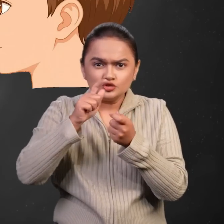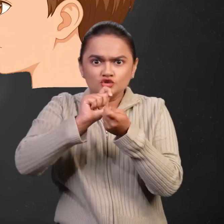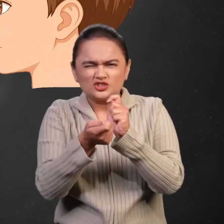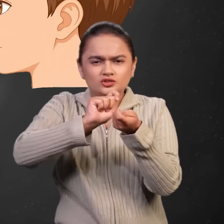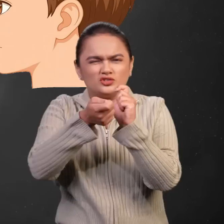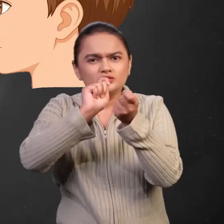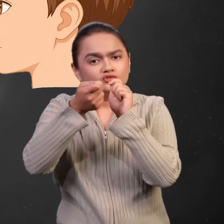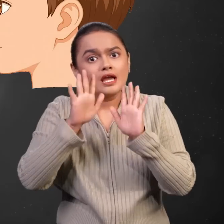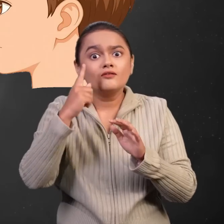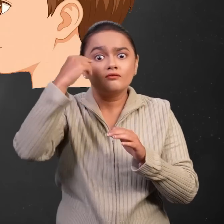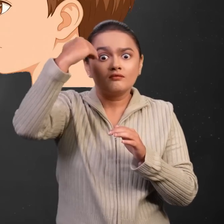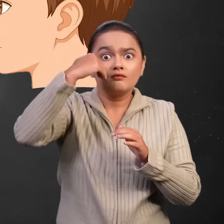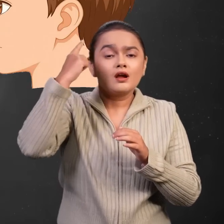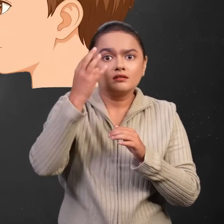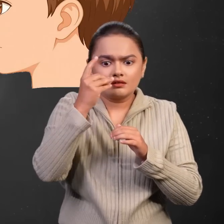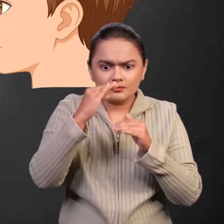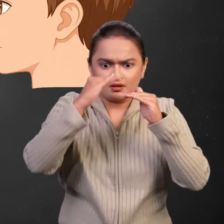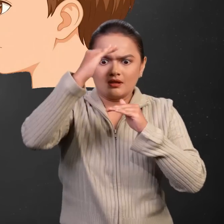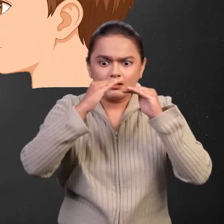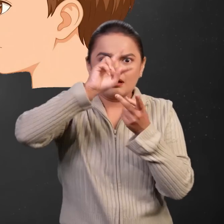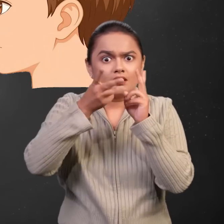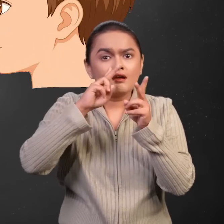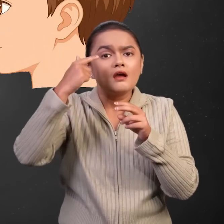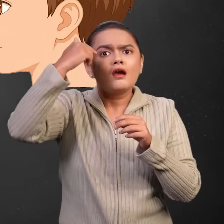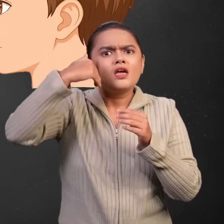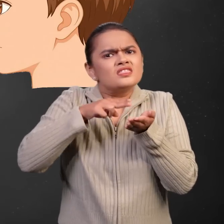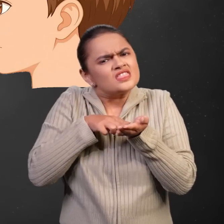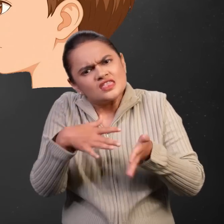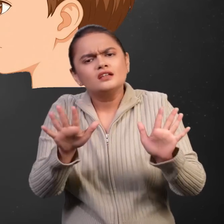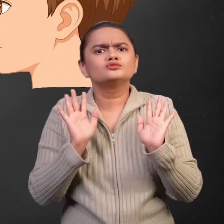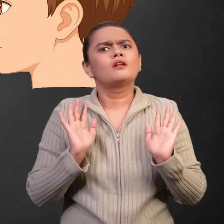It does it by actually changing the power of our internal natural LEDs.